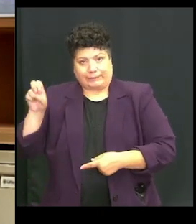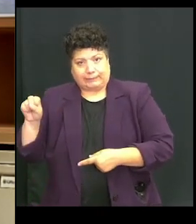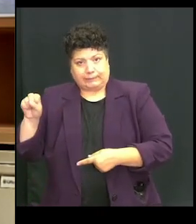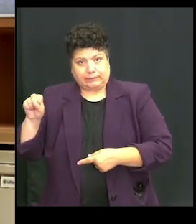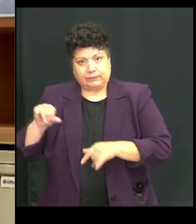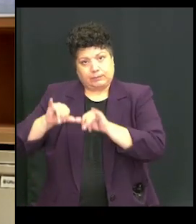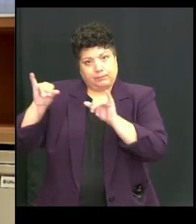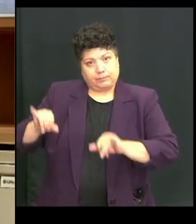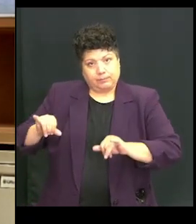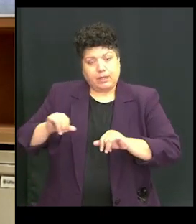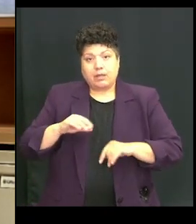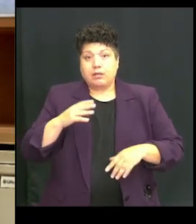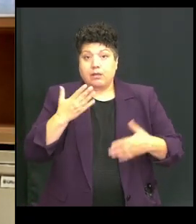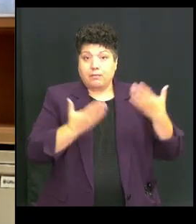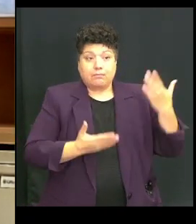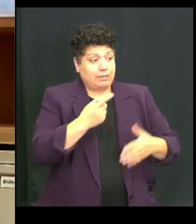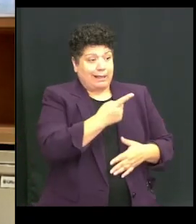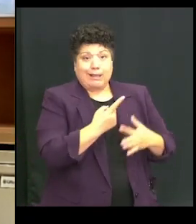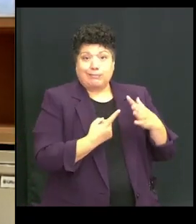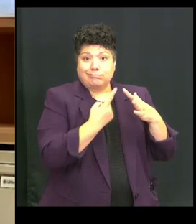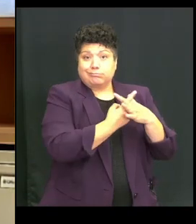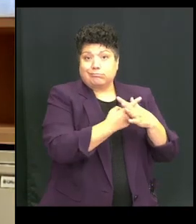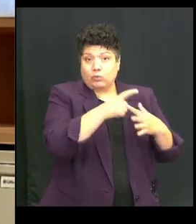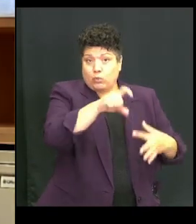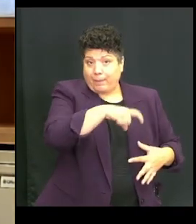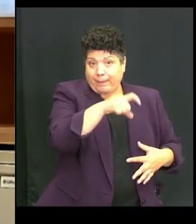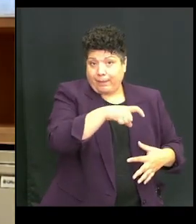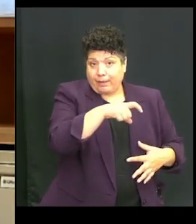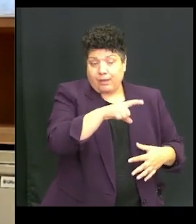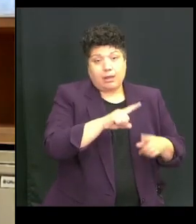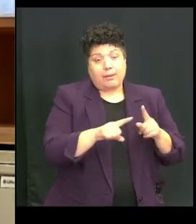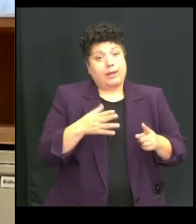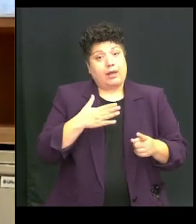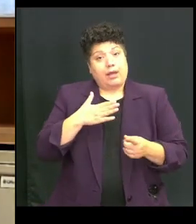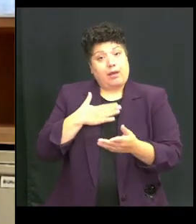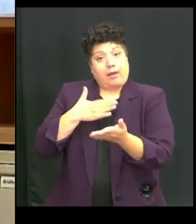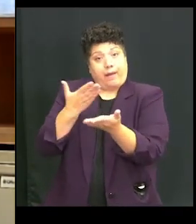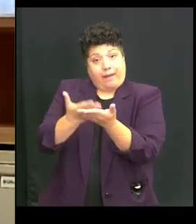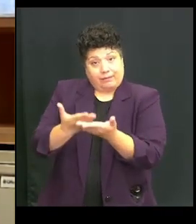aren't happening in Quebec, but actually everything that I've shown, it applies in Quebec too.